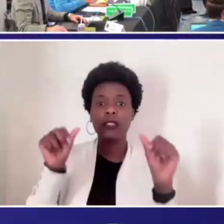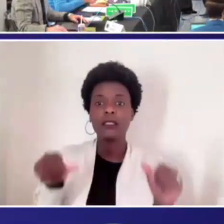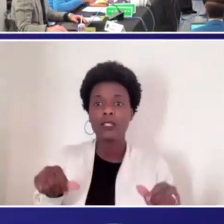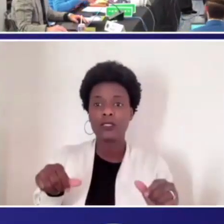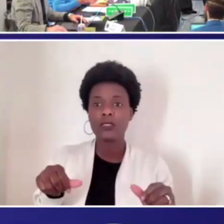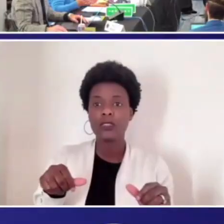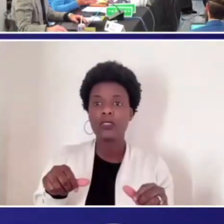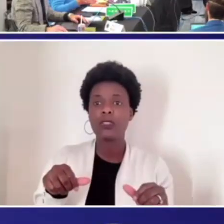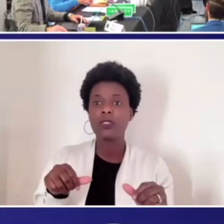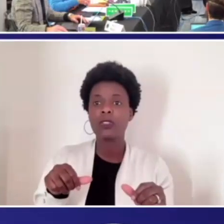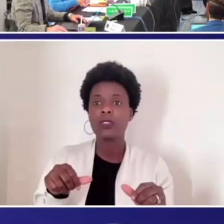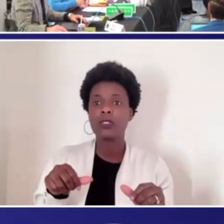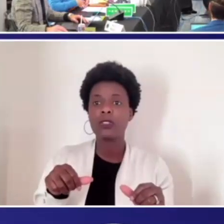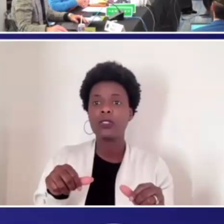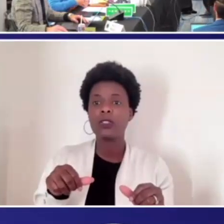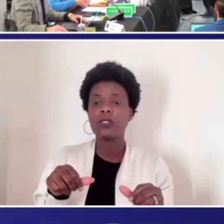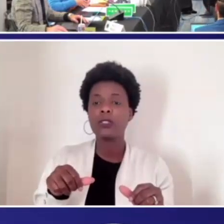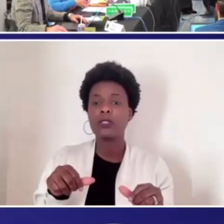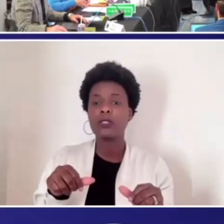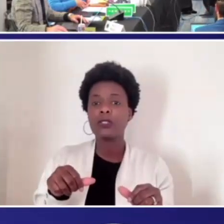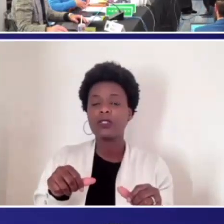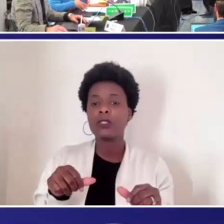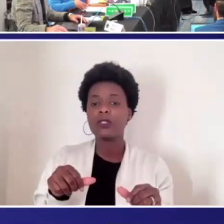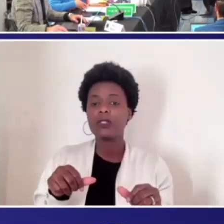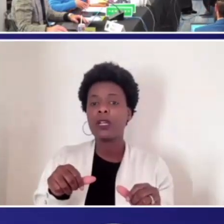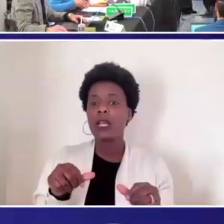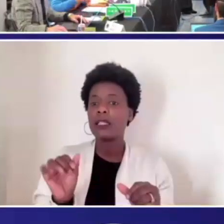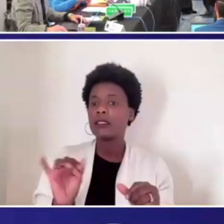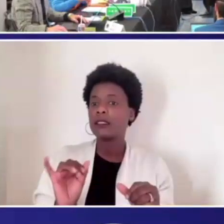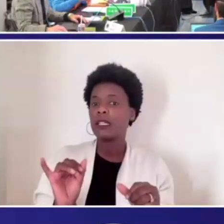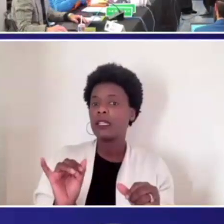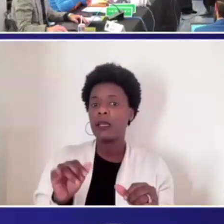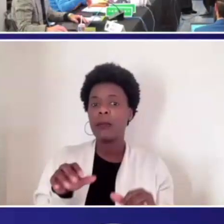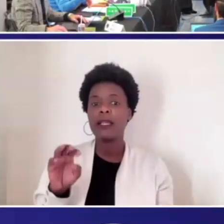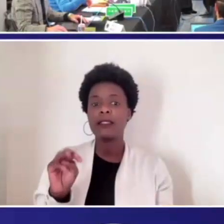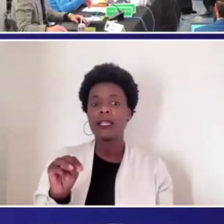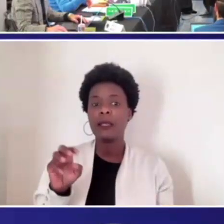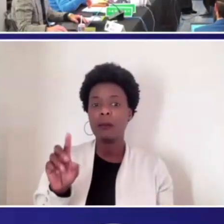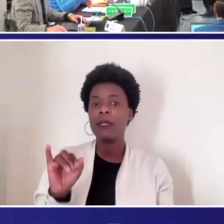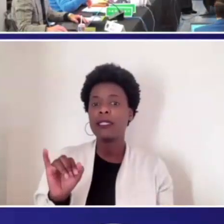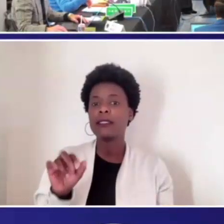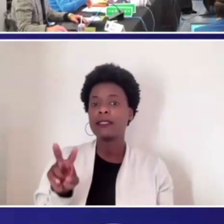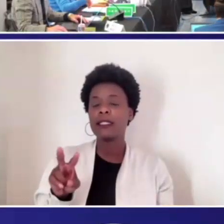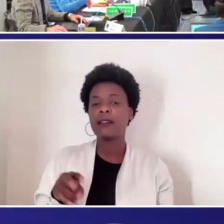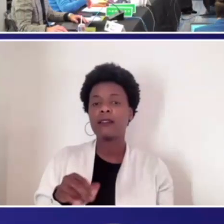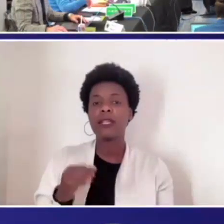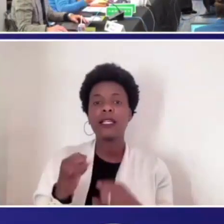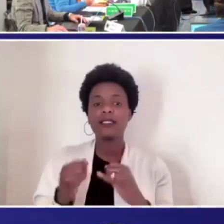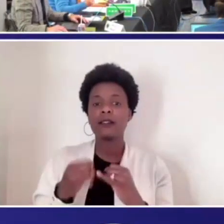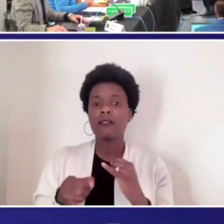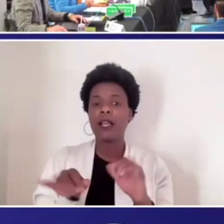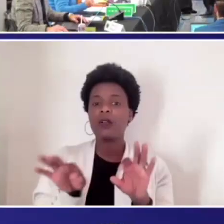is comparable to the M.Div in that it's the terminal degree in field. Same for engineering, right?